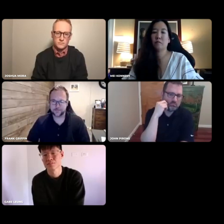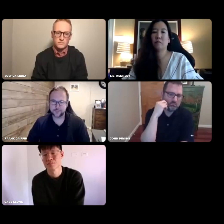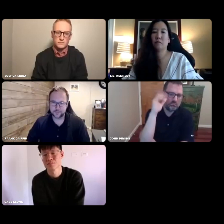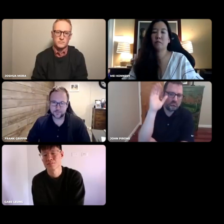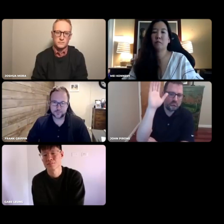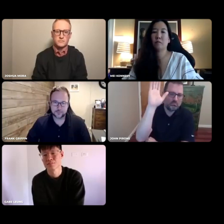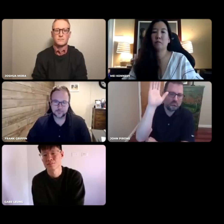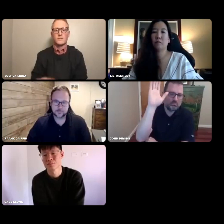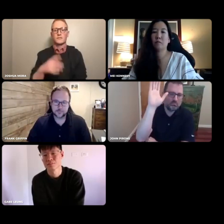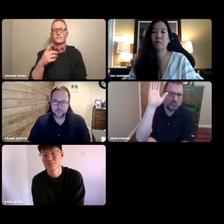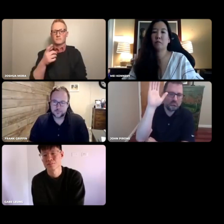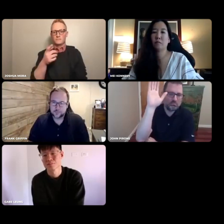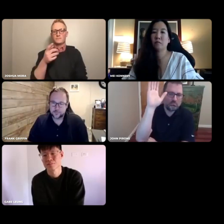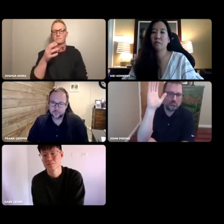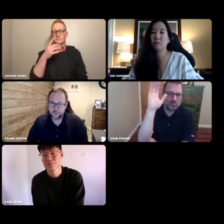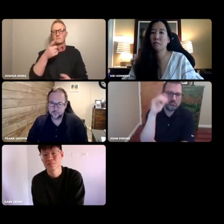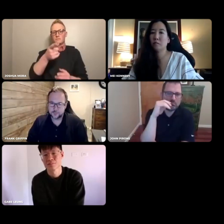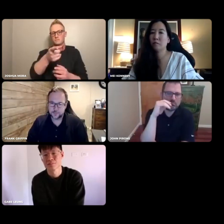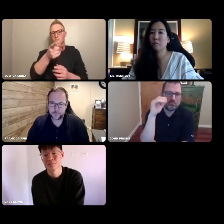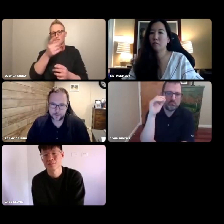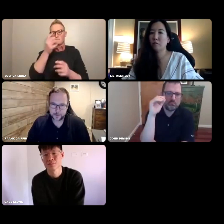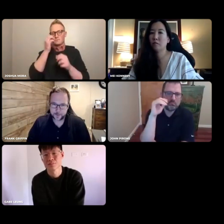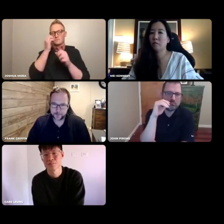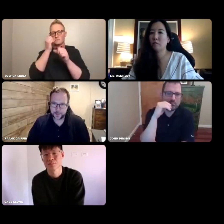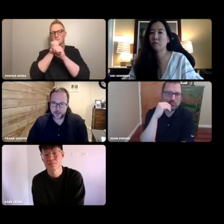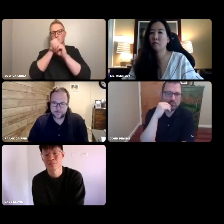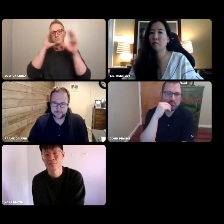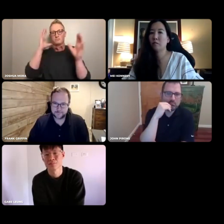It's so easy to share at a wide range.